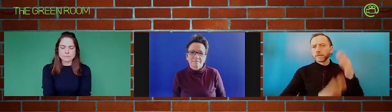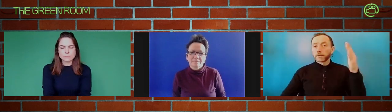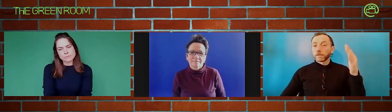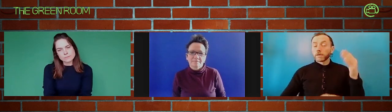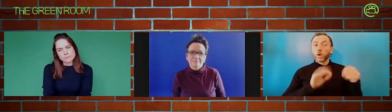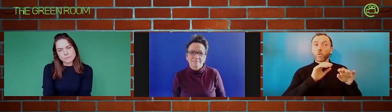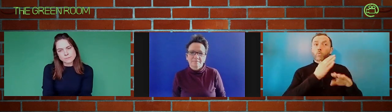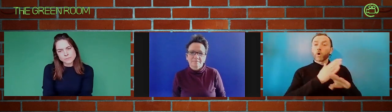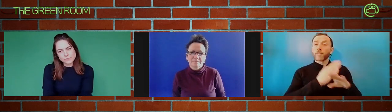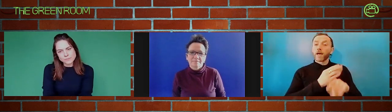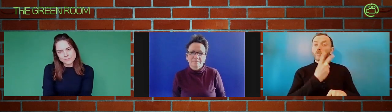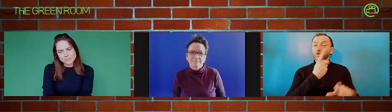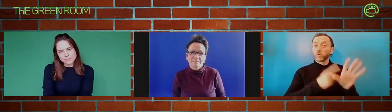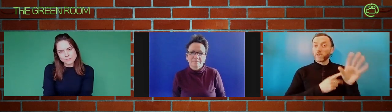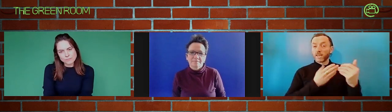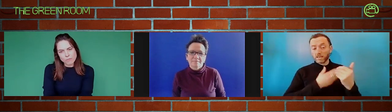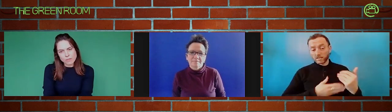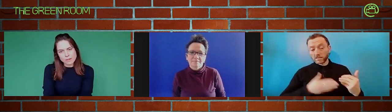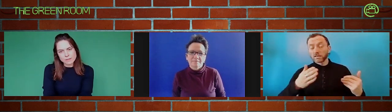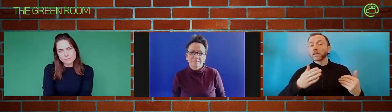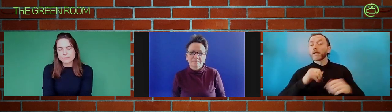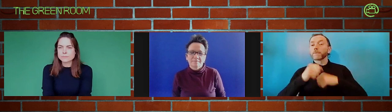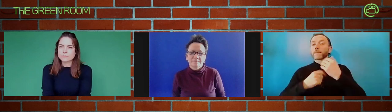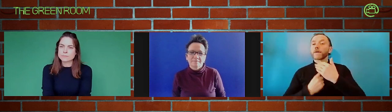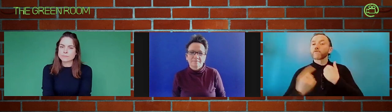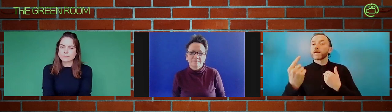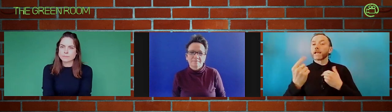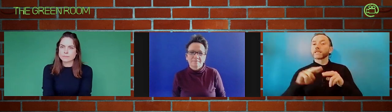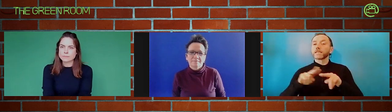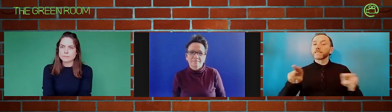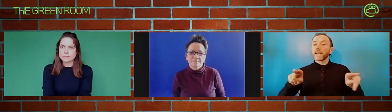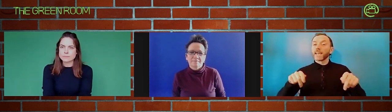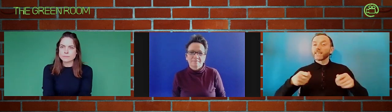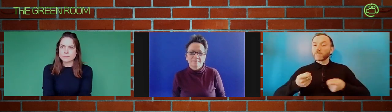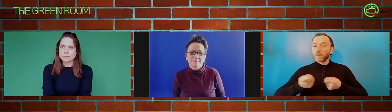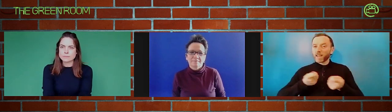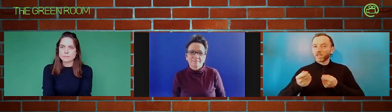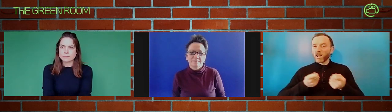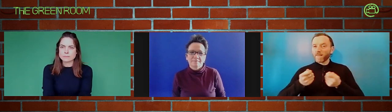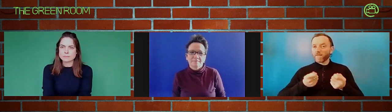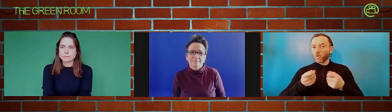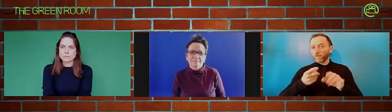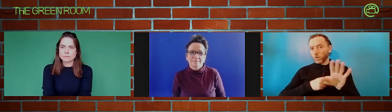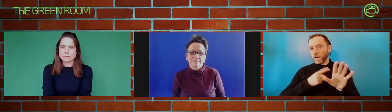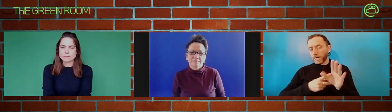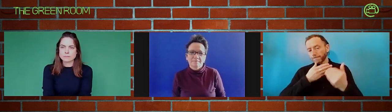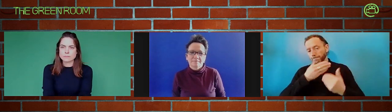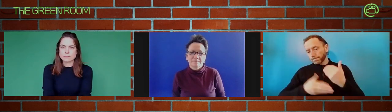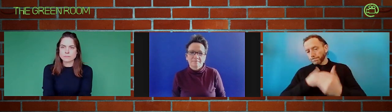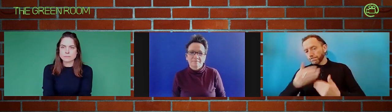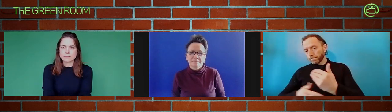and then was a freelance stage manager for a number of years and I started thinking 'oh i'd kind of